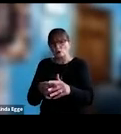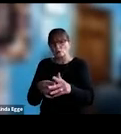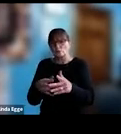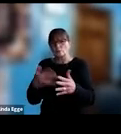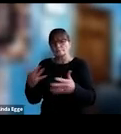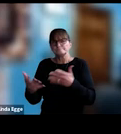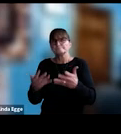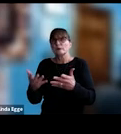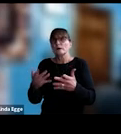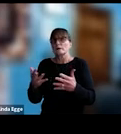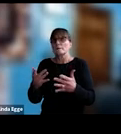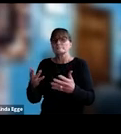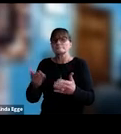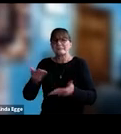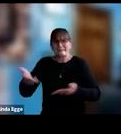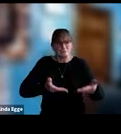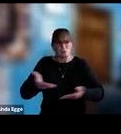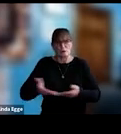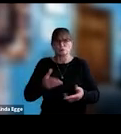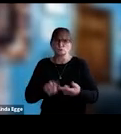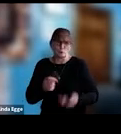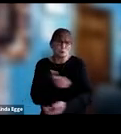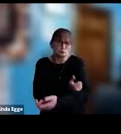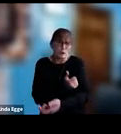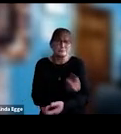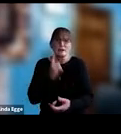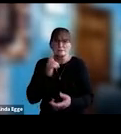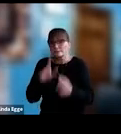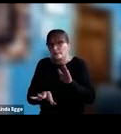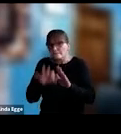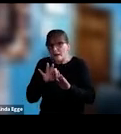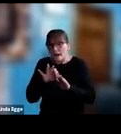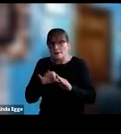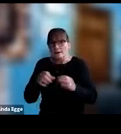their initial introduction to it? So did they find that it was making them feel better,